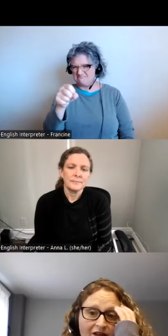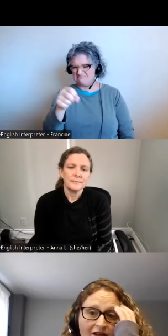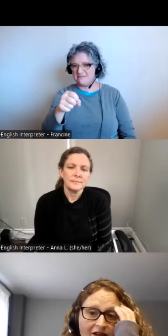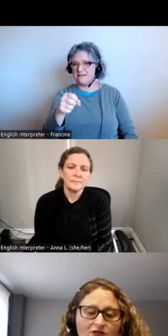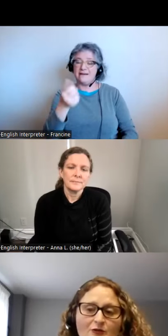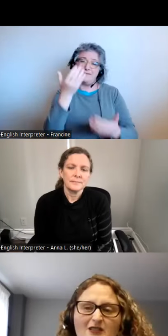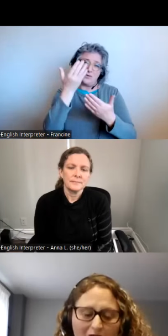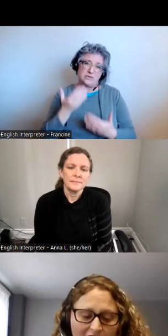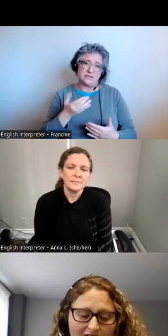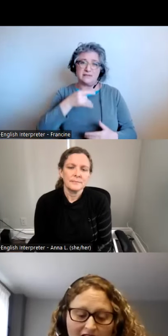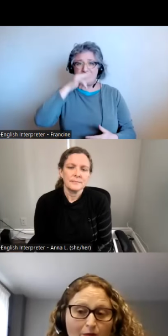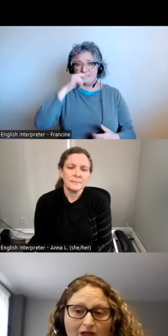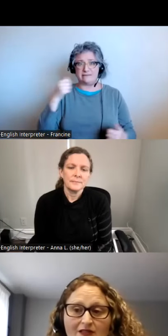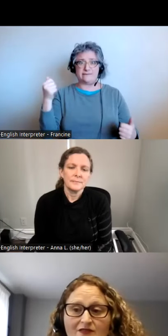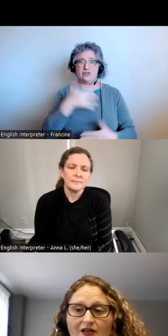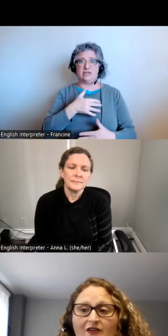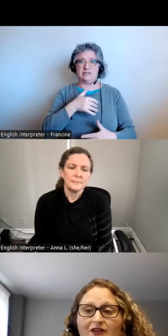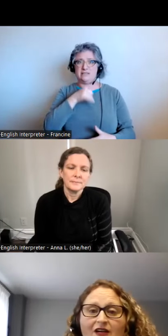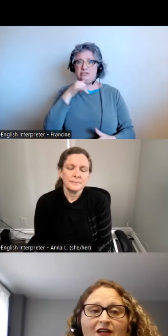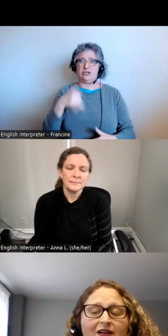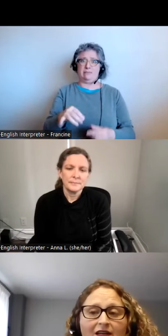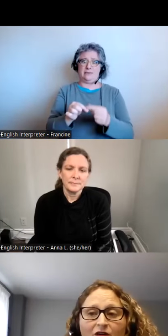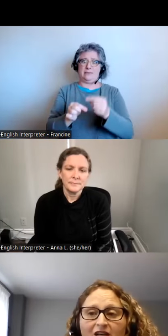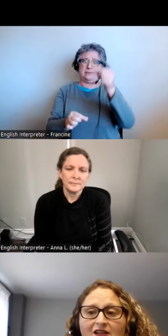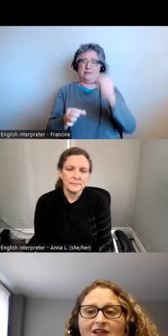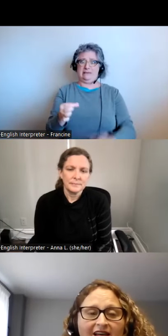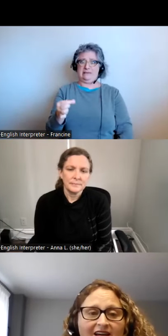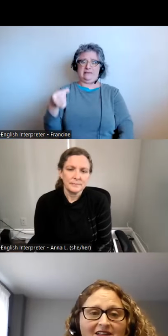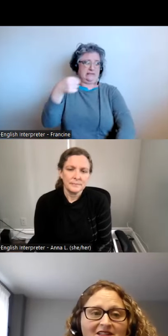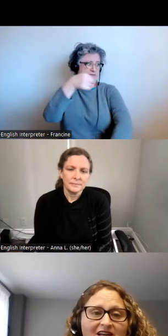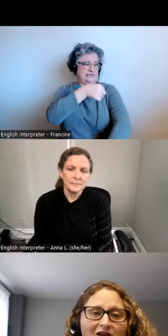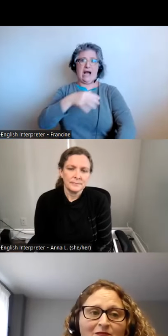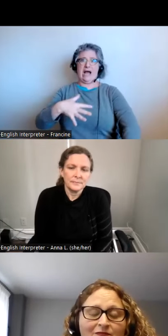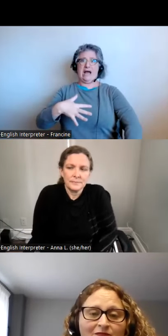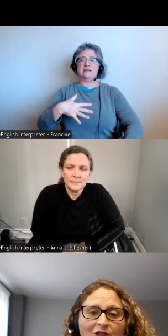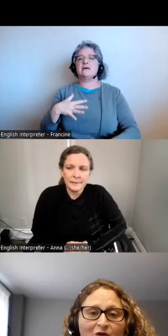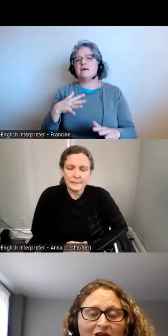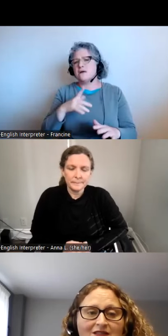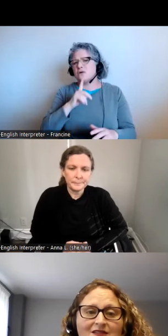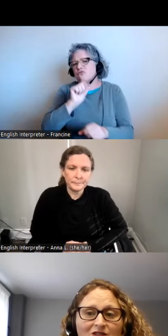for kids who are needlephobic. That's really good info